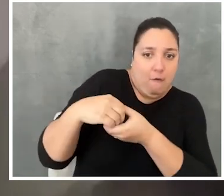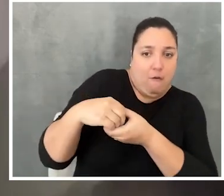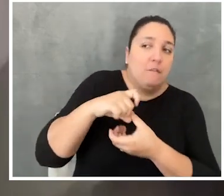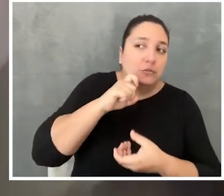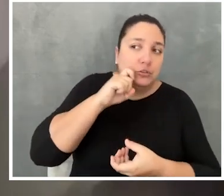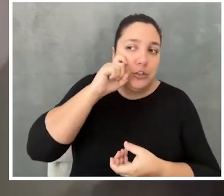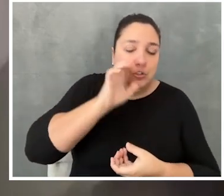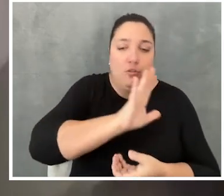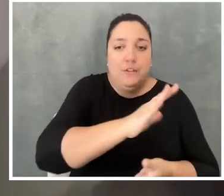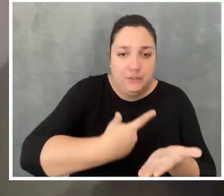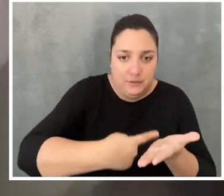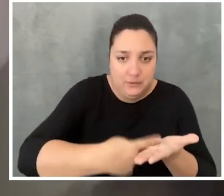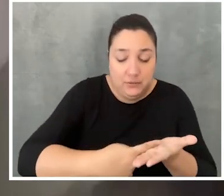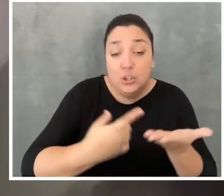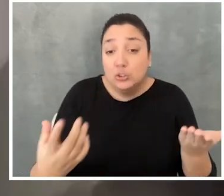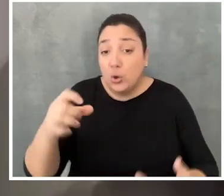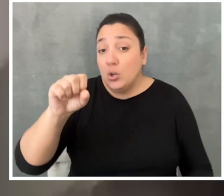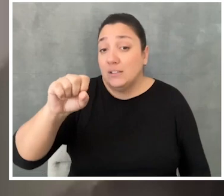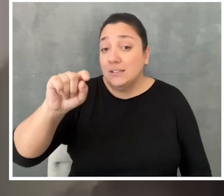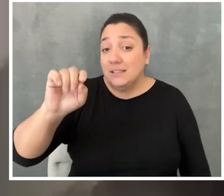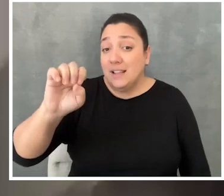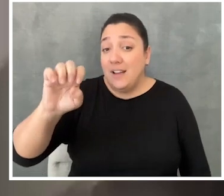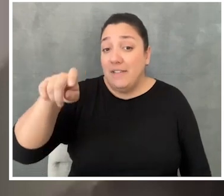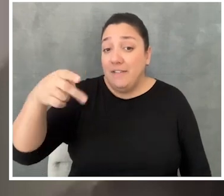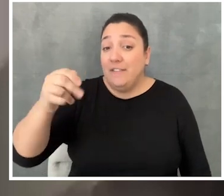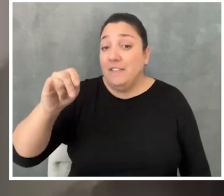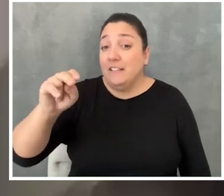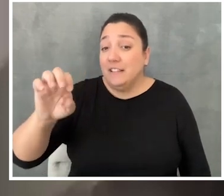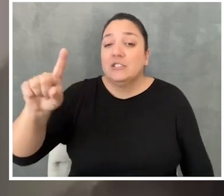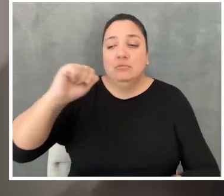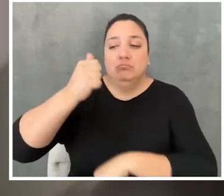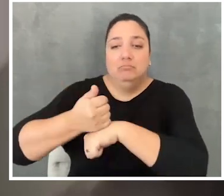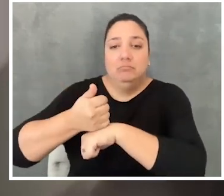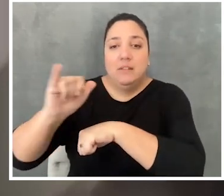And so Stephanie founded the organization to kind of bridge that gap.